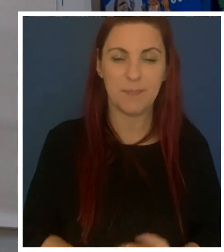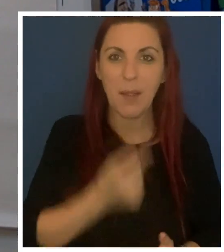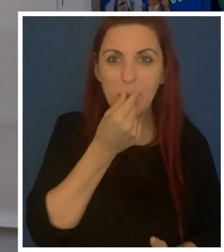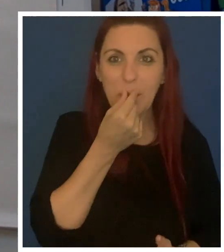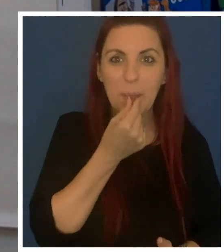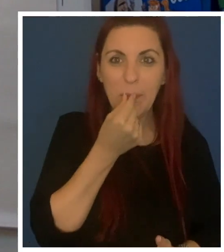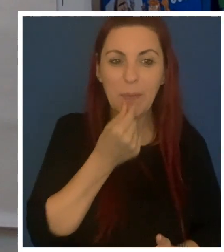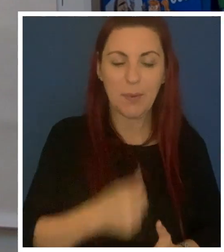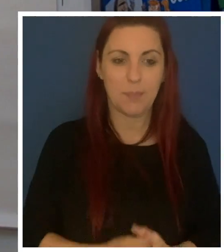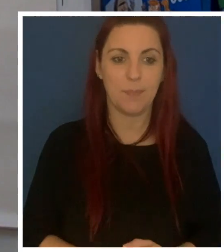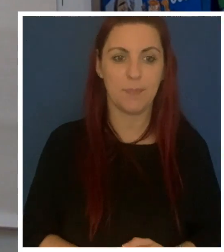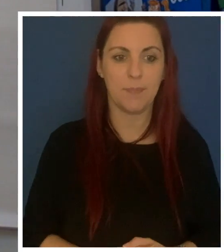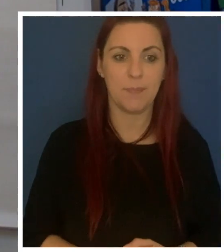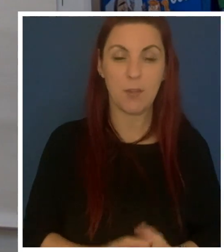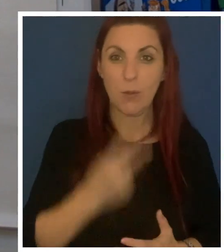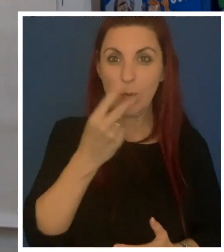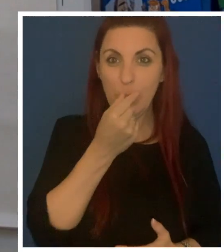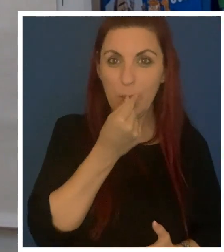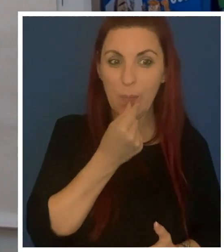I'm going to draw those by drawing two little squares, one here and one